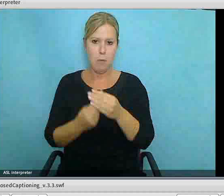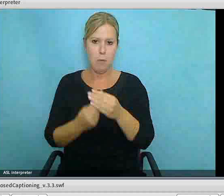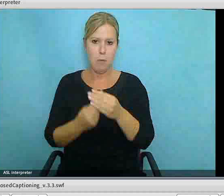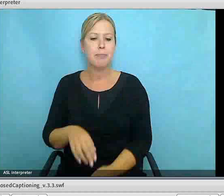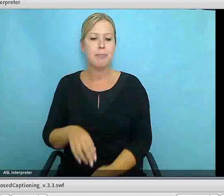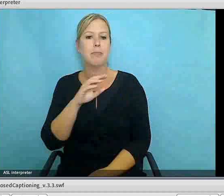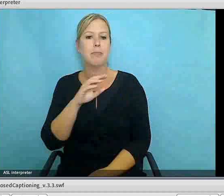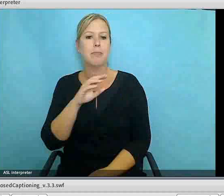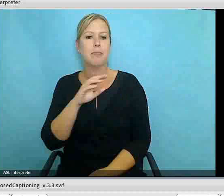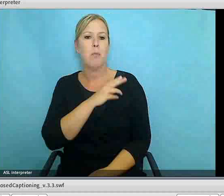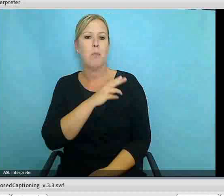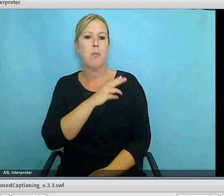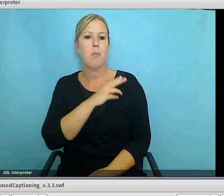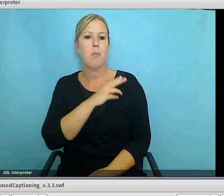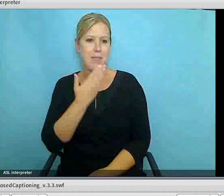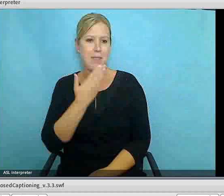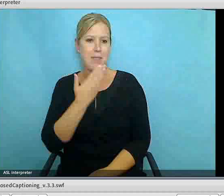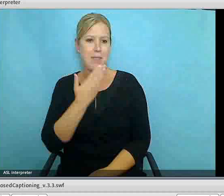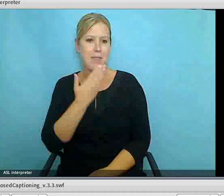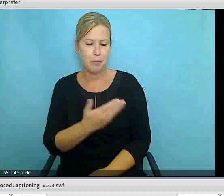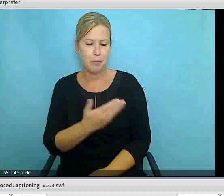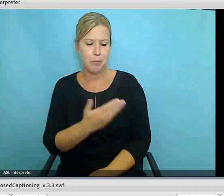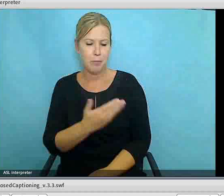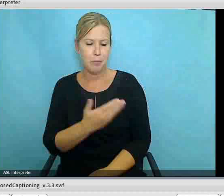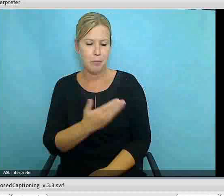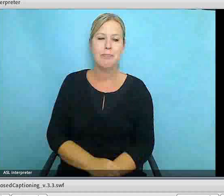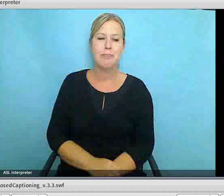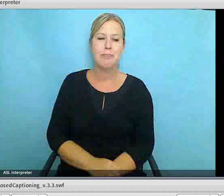What things should we be thinking about together?